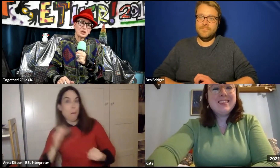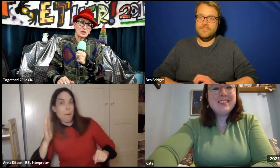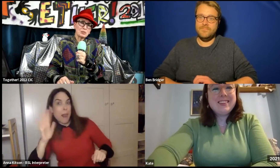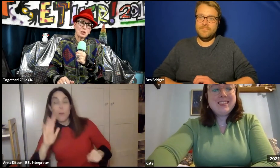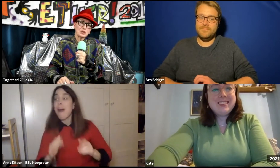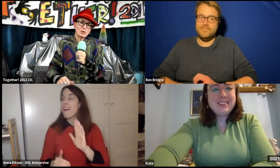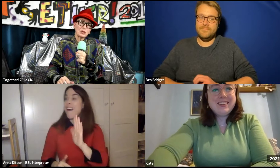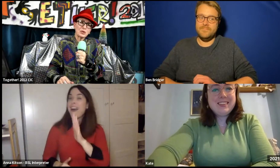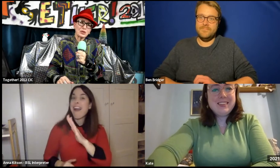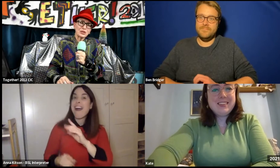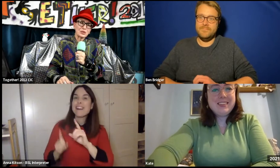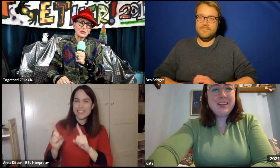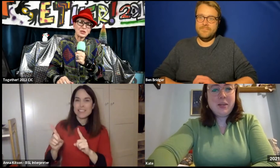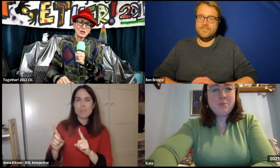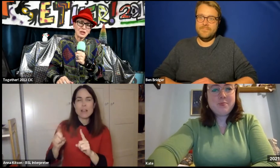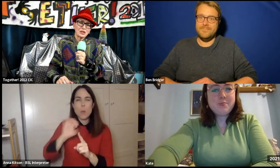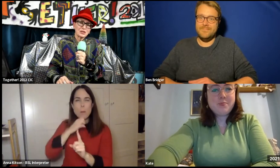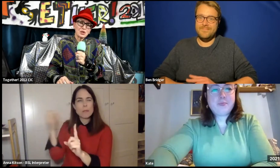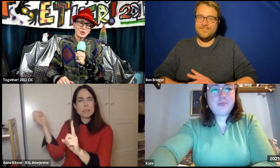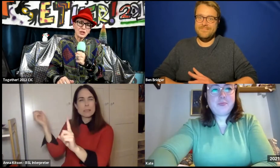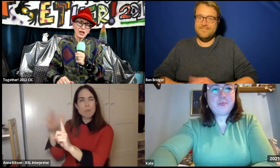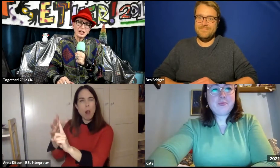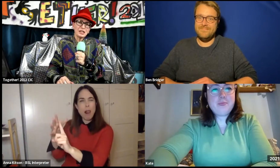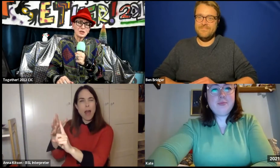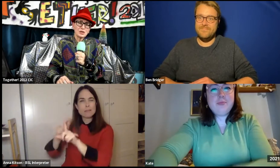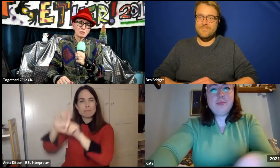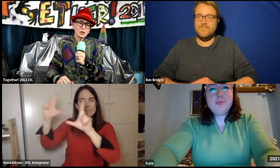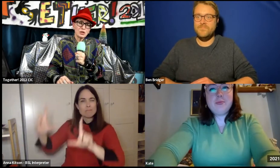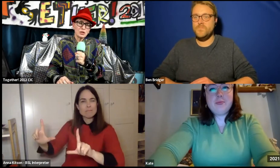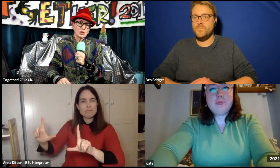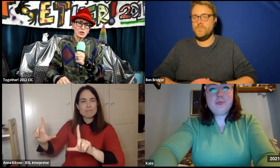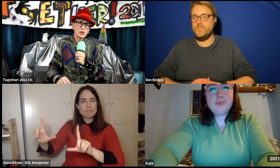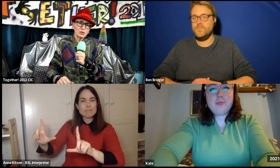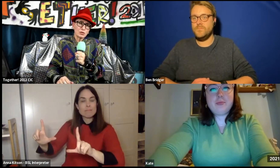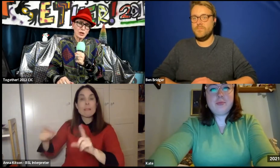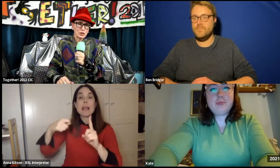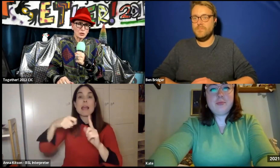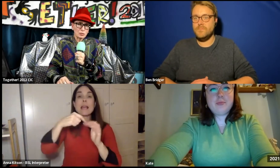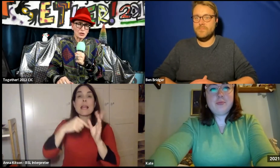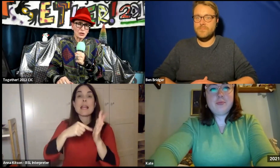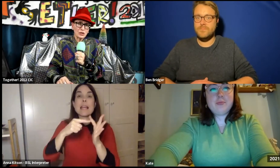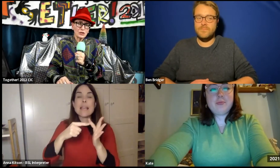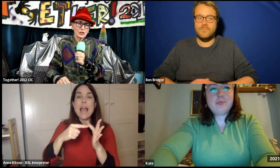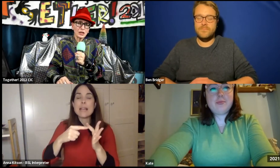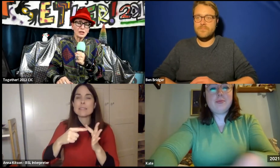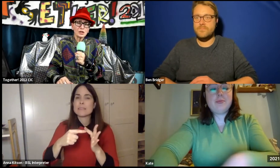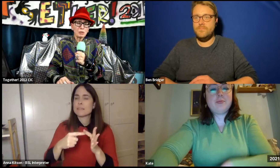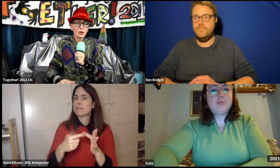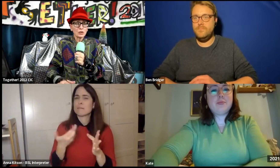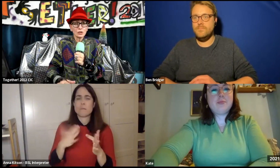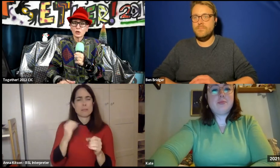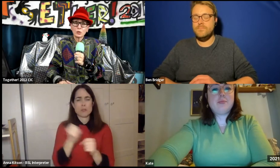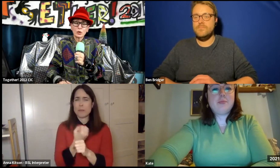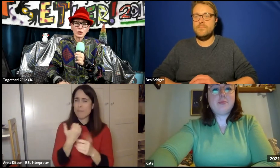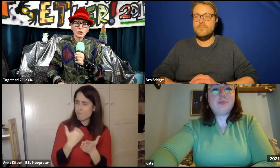Hi Kate, we're going to put the spotlight on you, part of the work